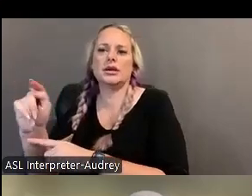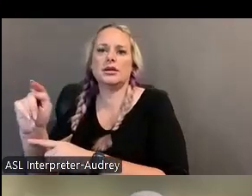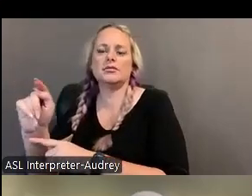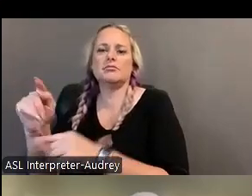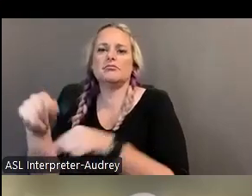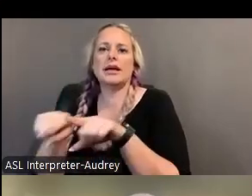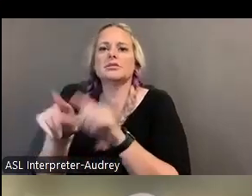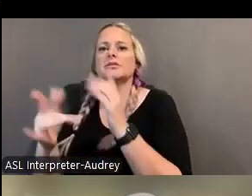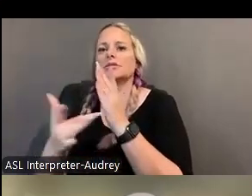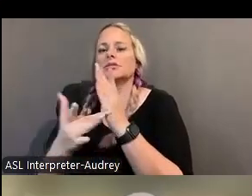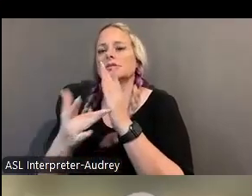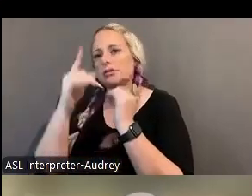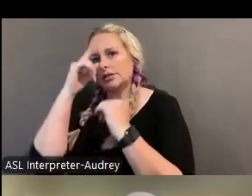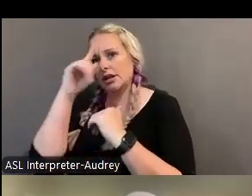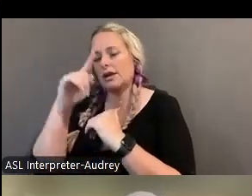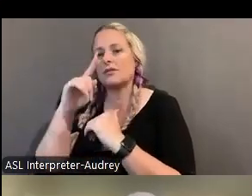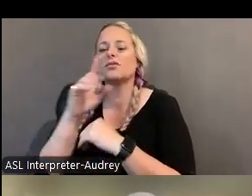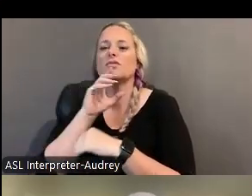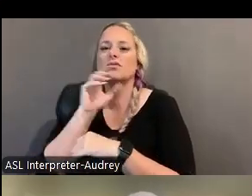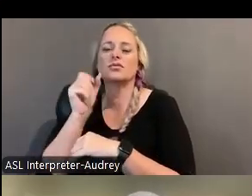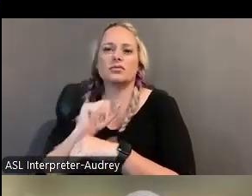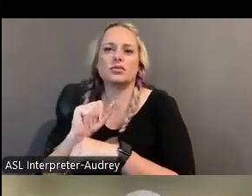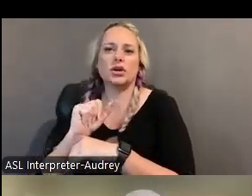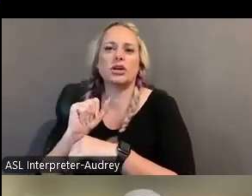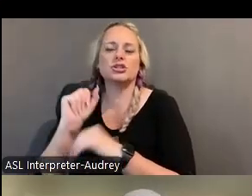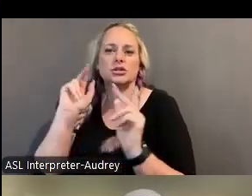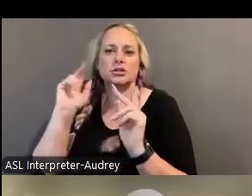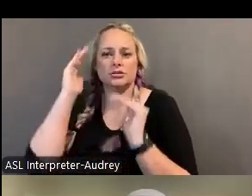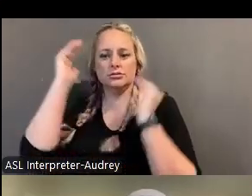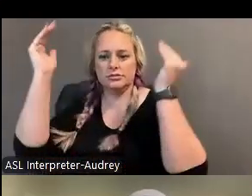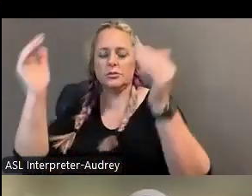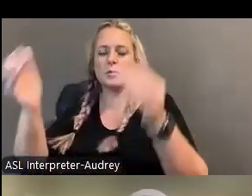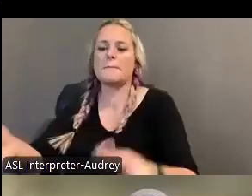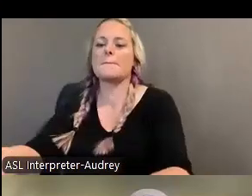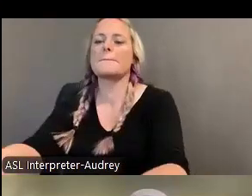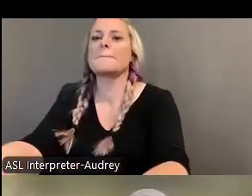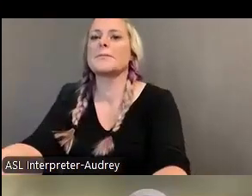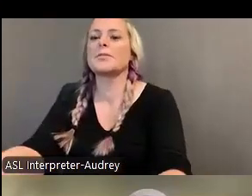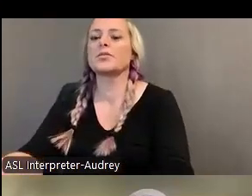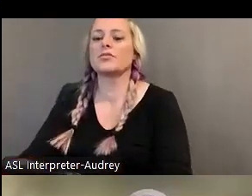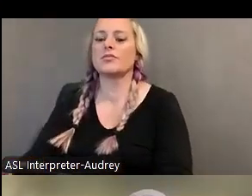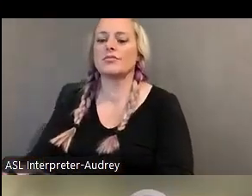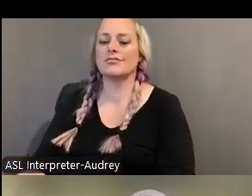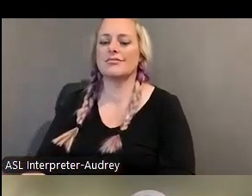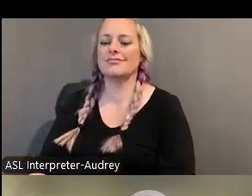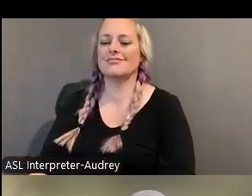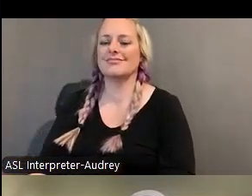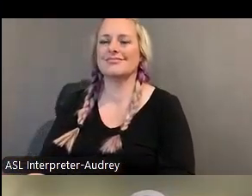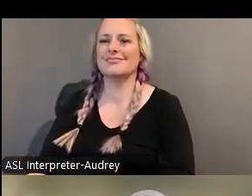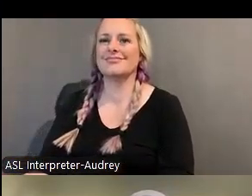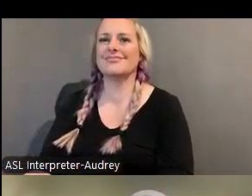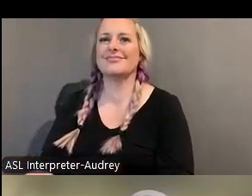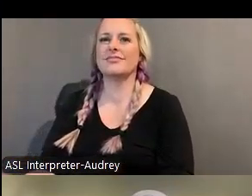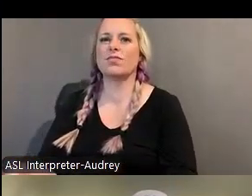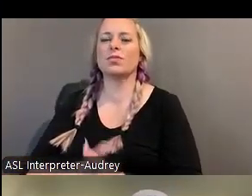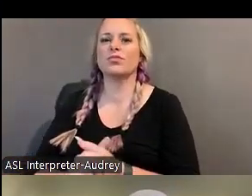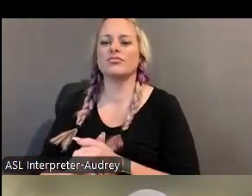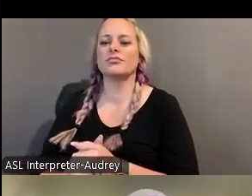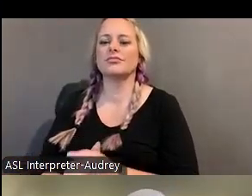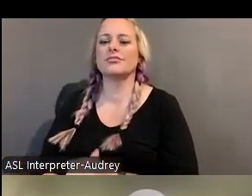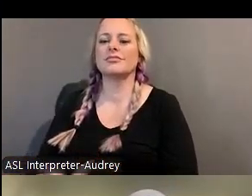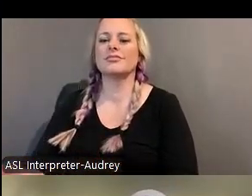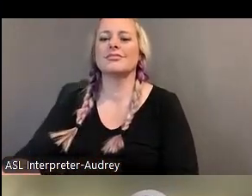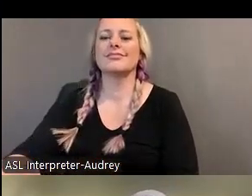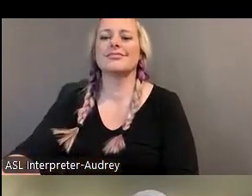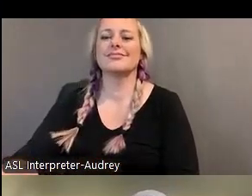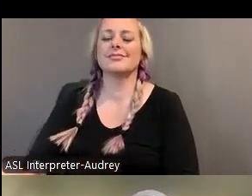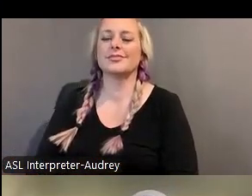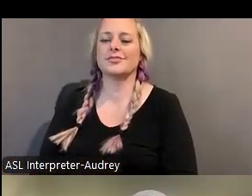and reducing social isolation and loneliness. Next slide. So this is just the references for the